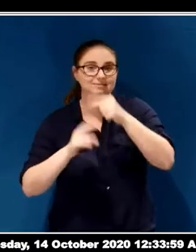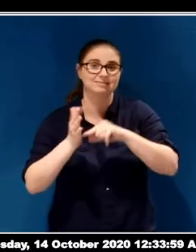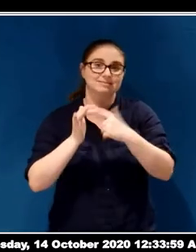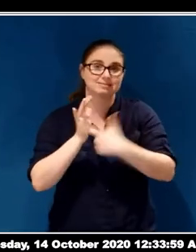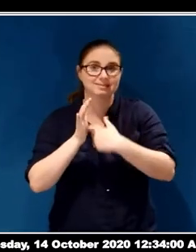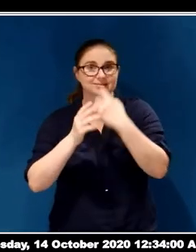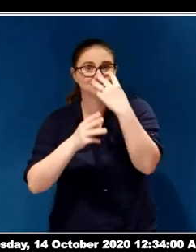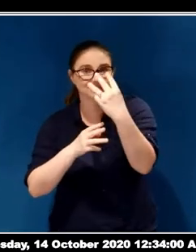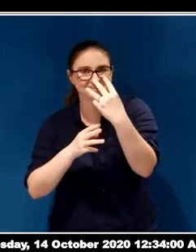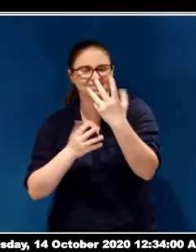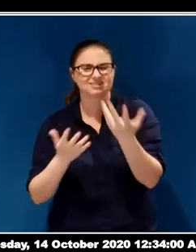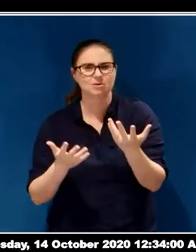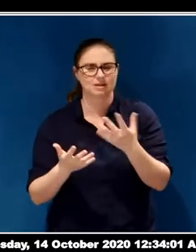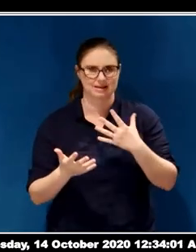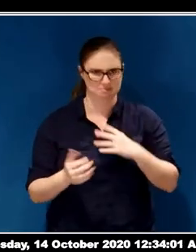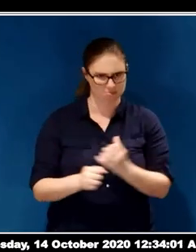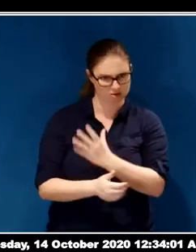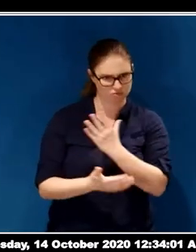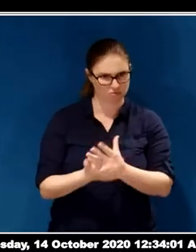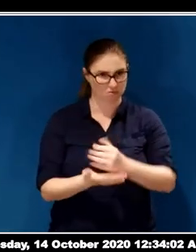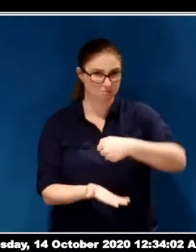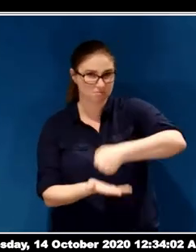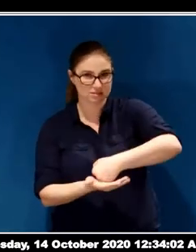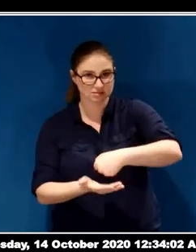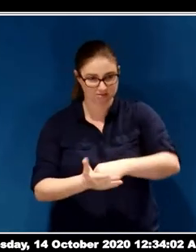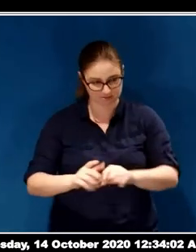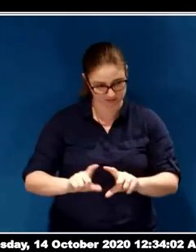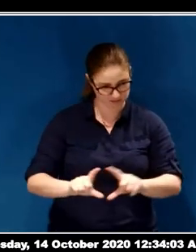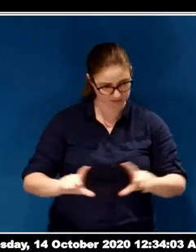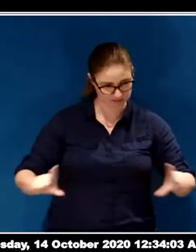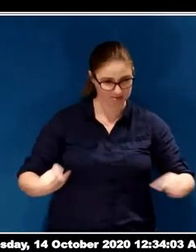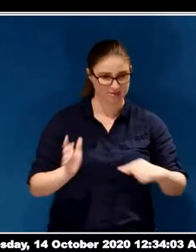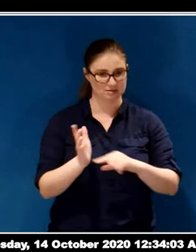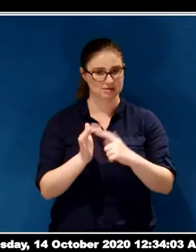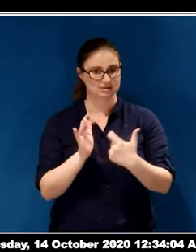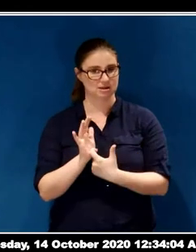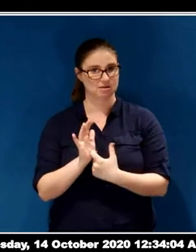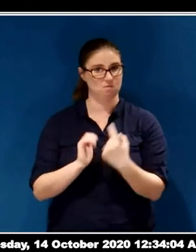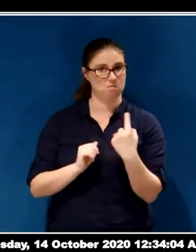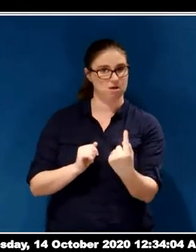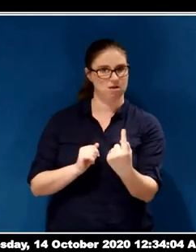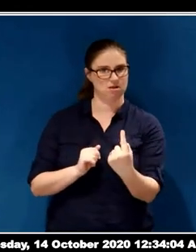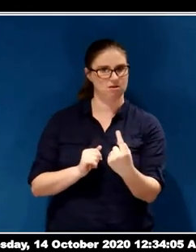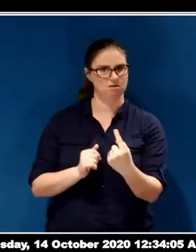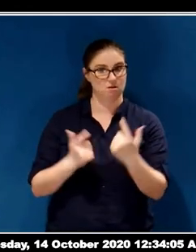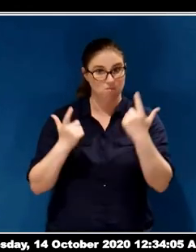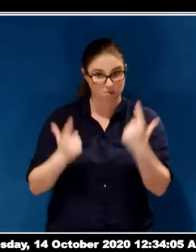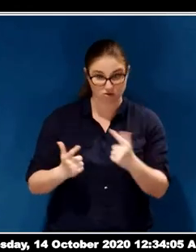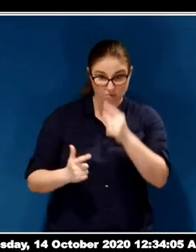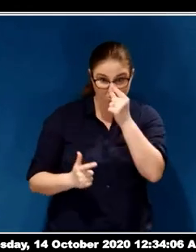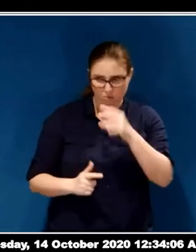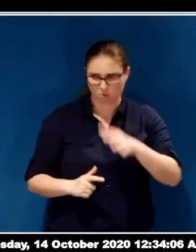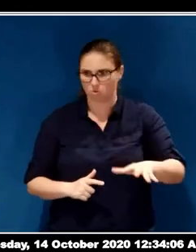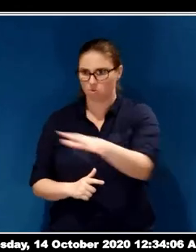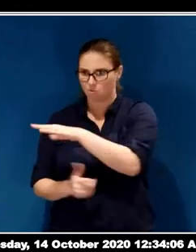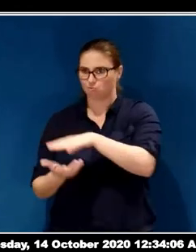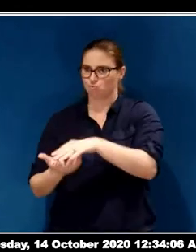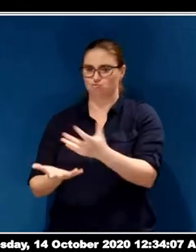receive high quality instruction. Thank you.